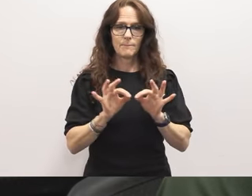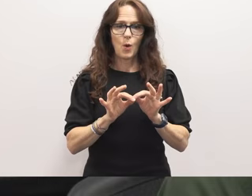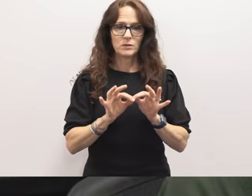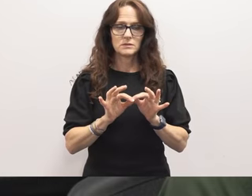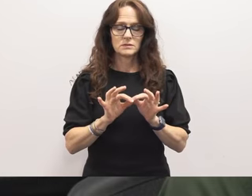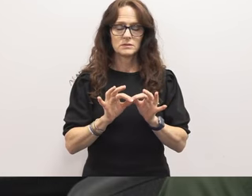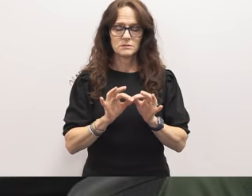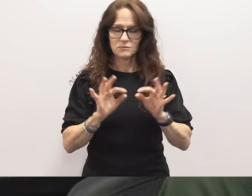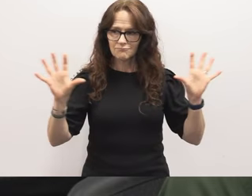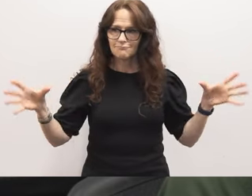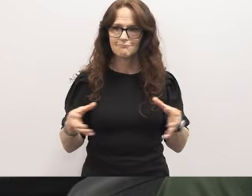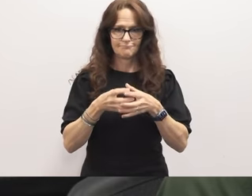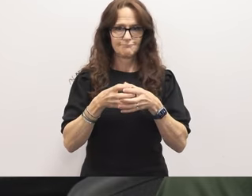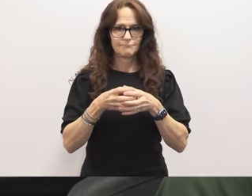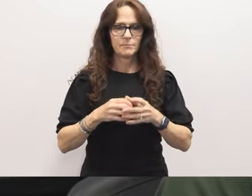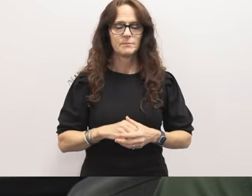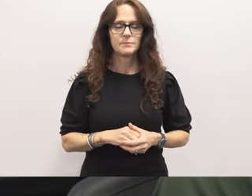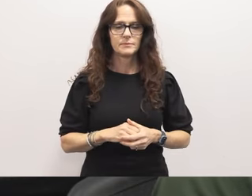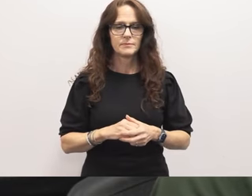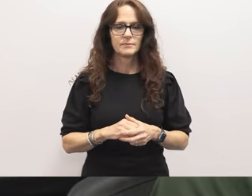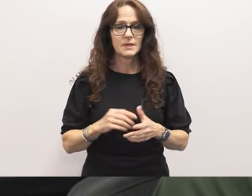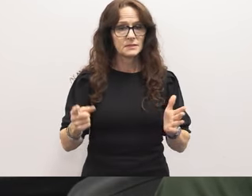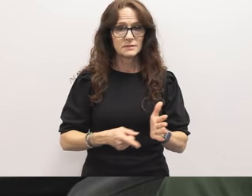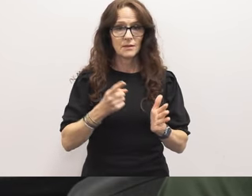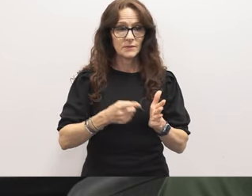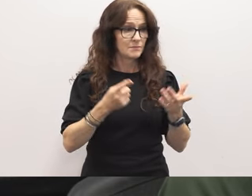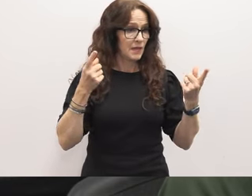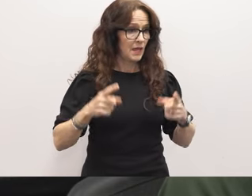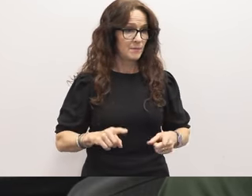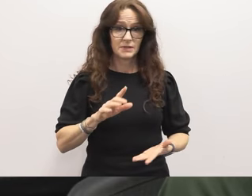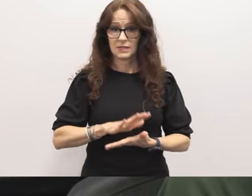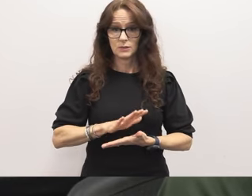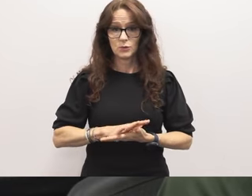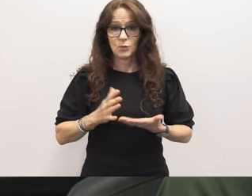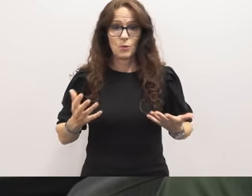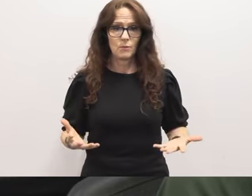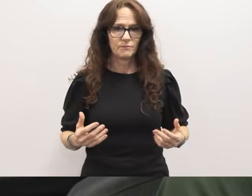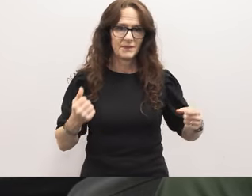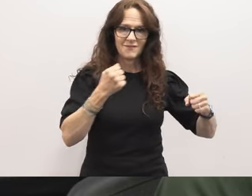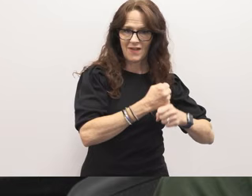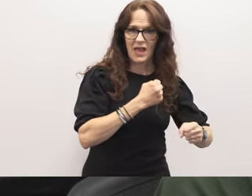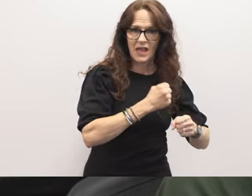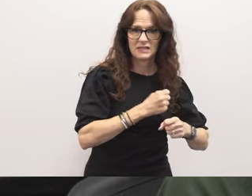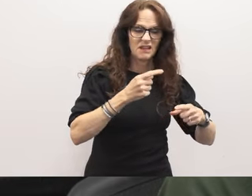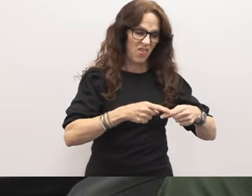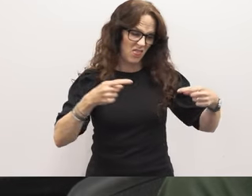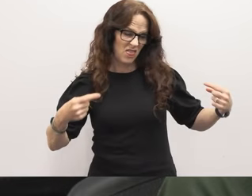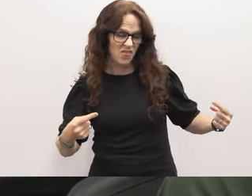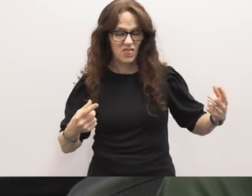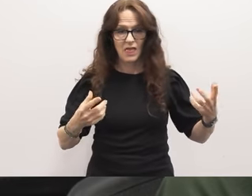But at times things happen. It's a school, you have fights, you have disagreements, things of that nature.